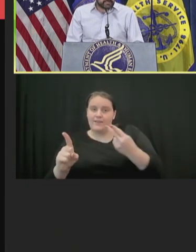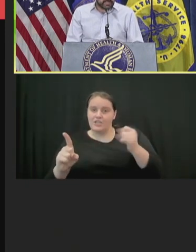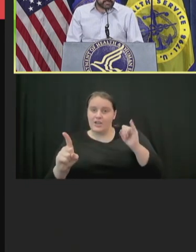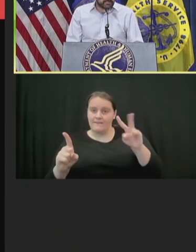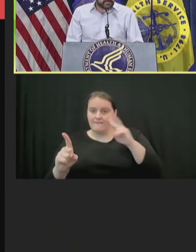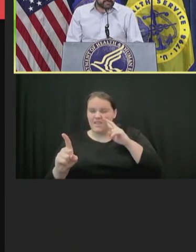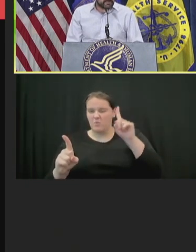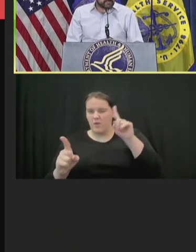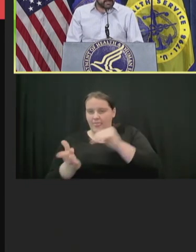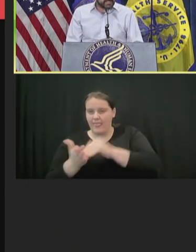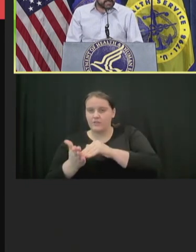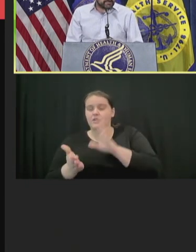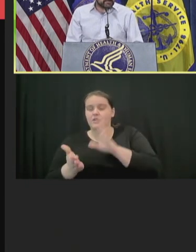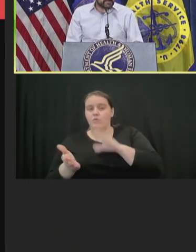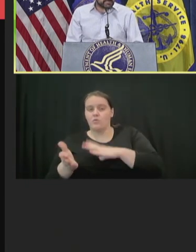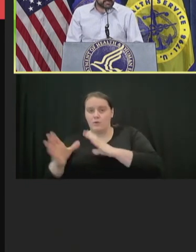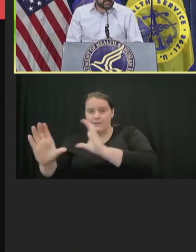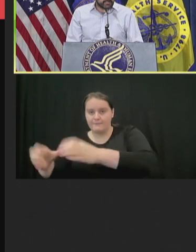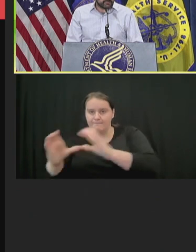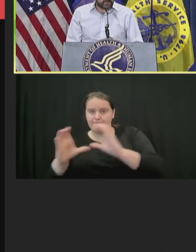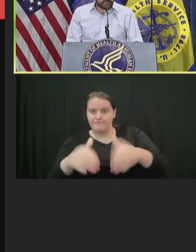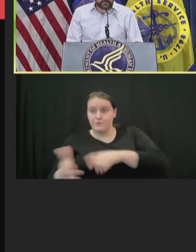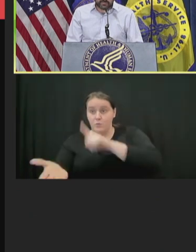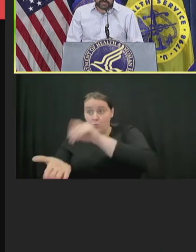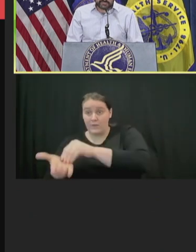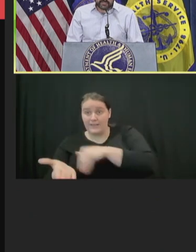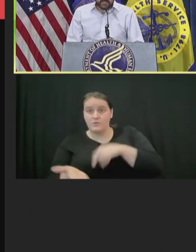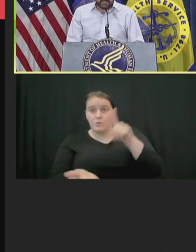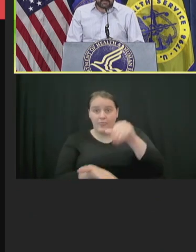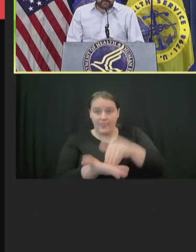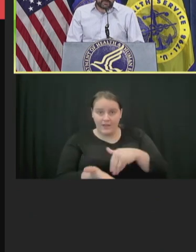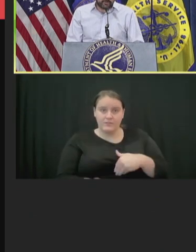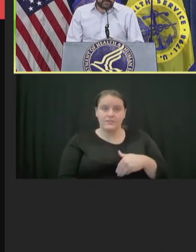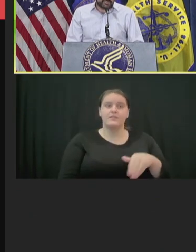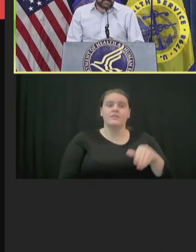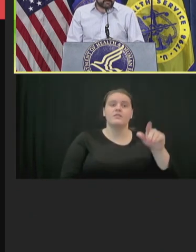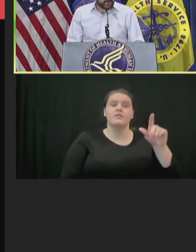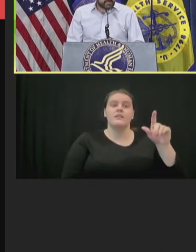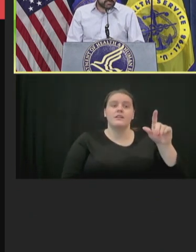Asia. It's funded by Gates Foundation and the Wellcome Trust. Enrollment opened this March,